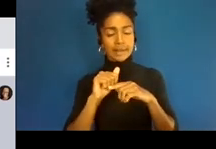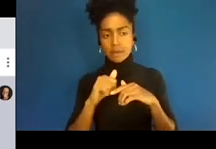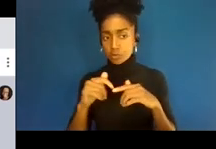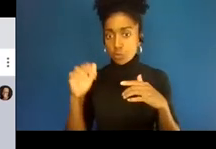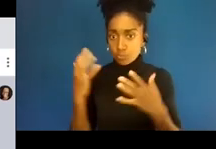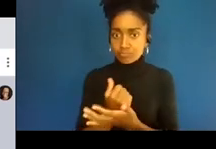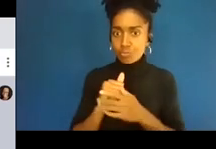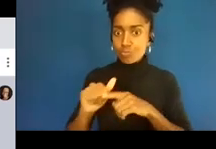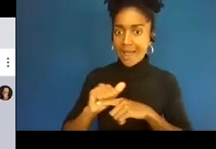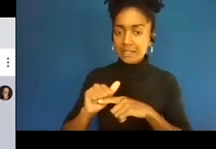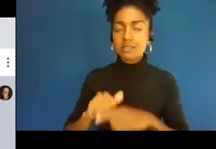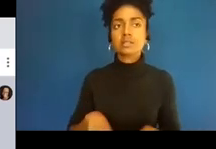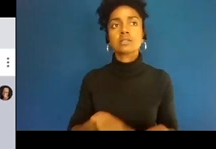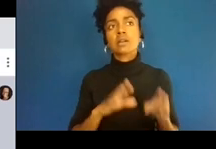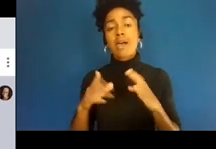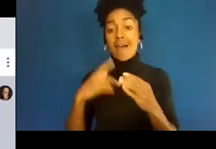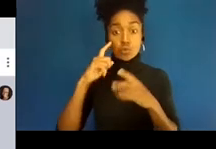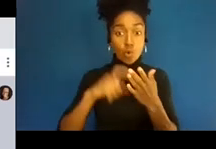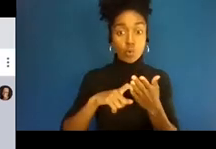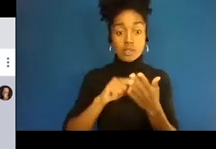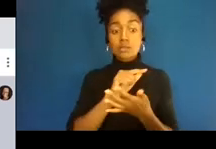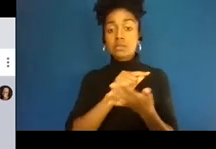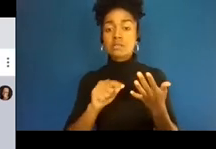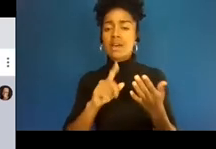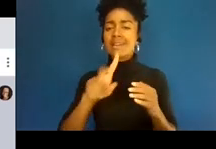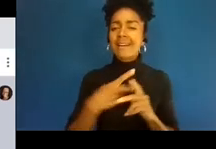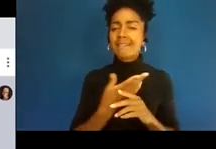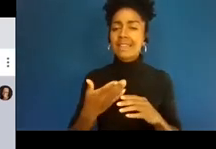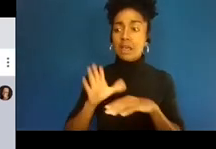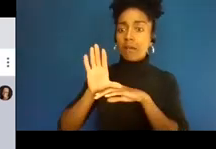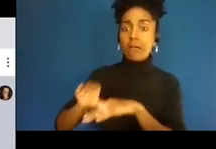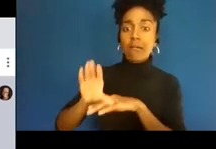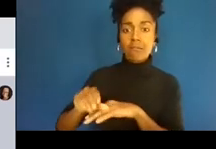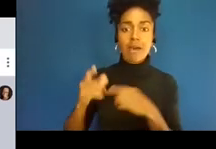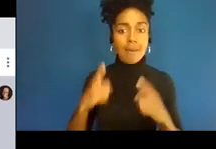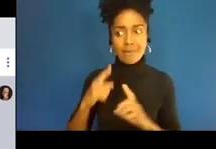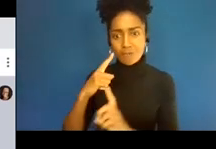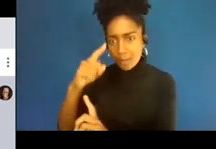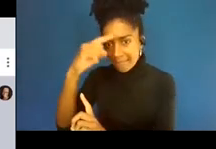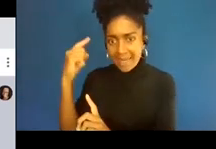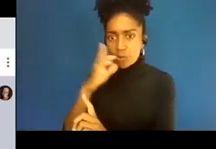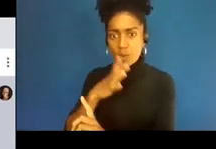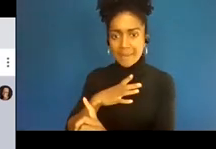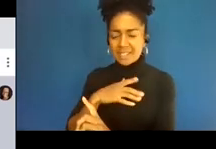And when I noticed those things occurring for black women that were not happening with some of our other tutors,